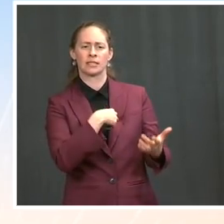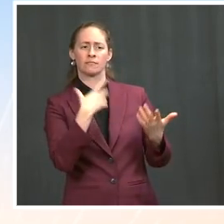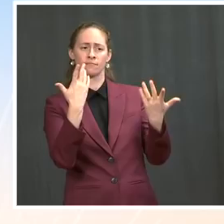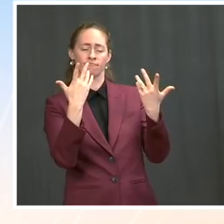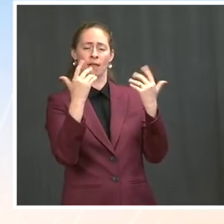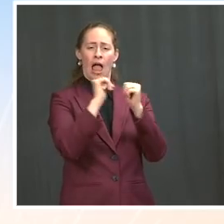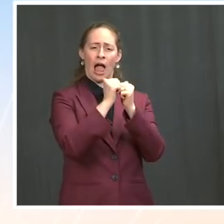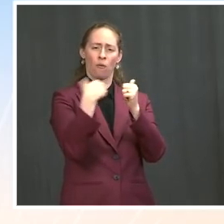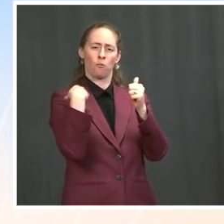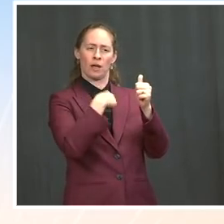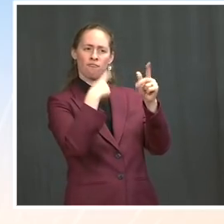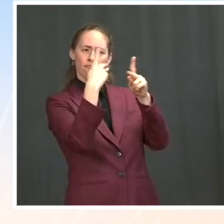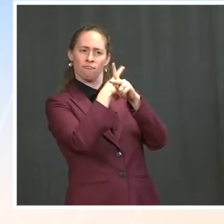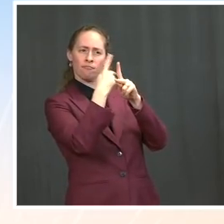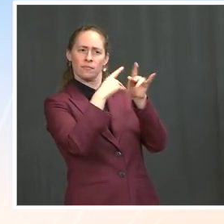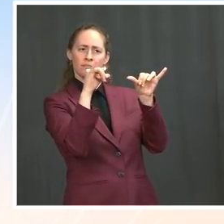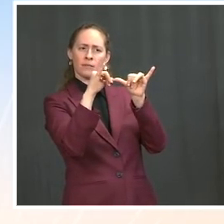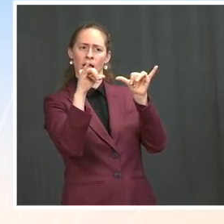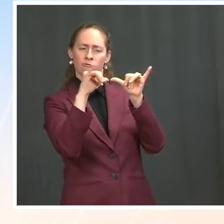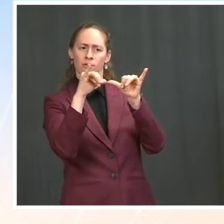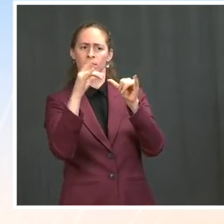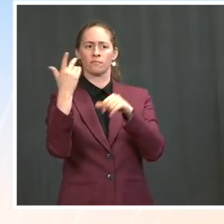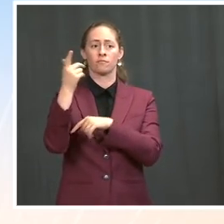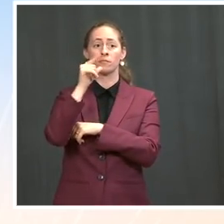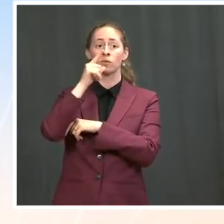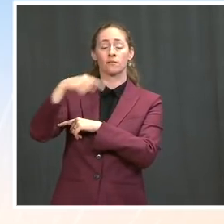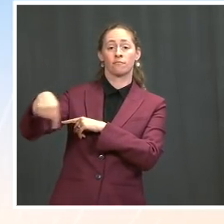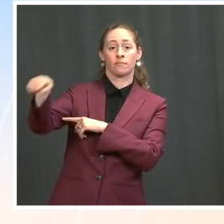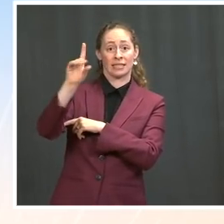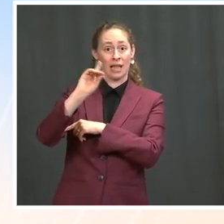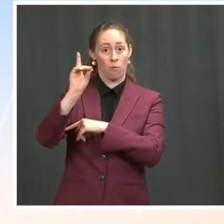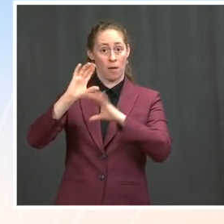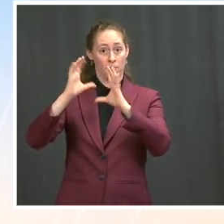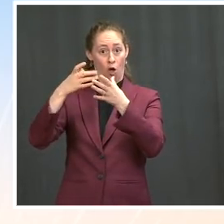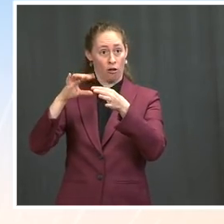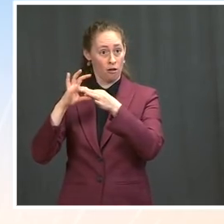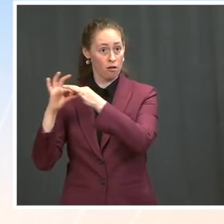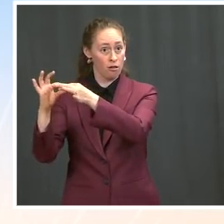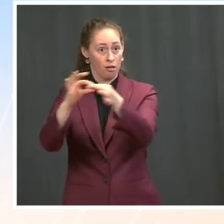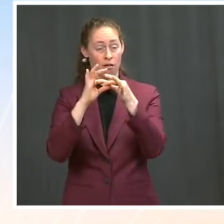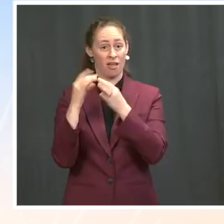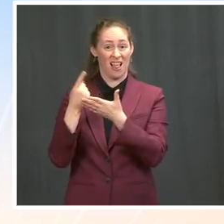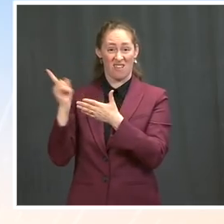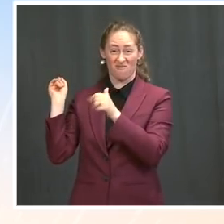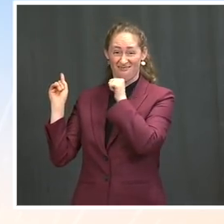Is the Democratic Party united? We weren't, as of a couple of weeks ago. That's a step forward.